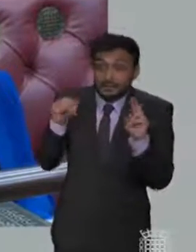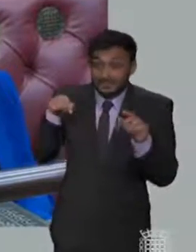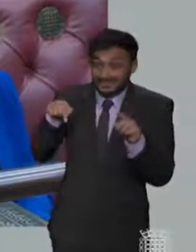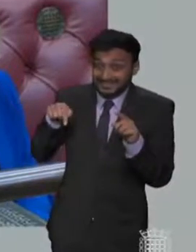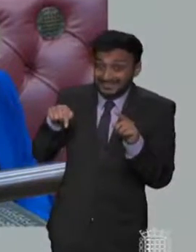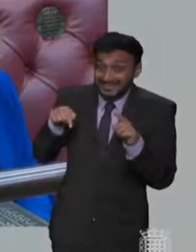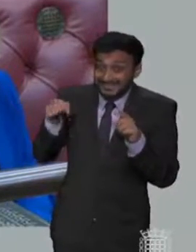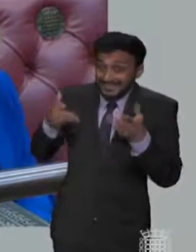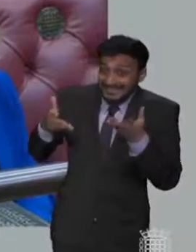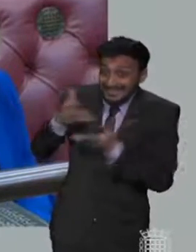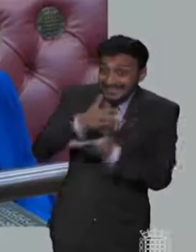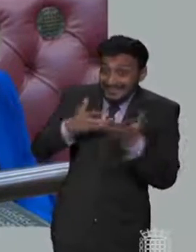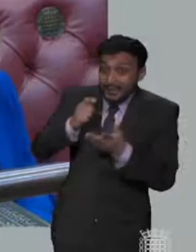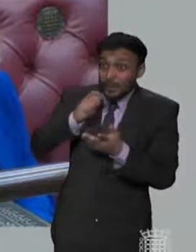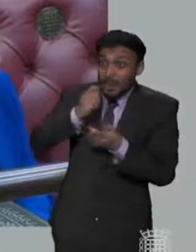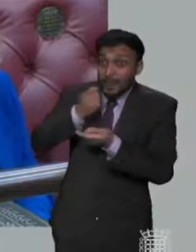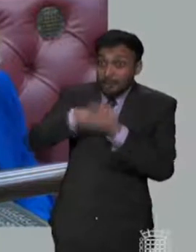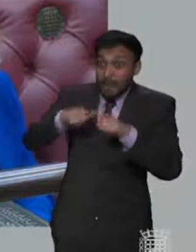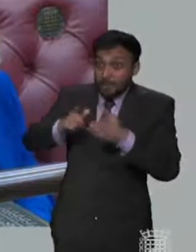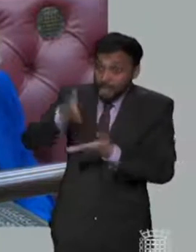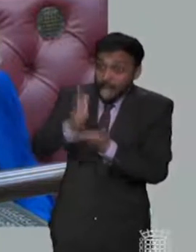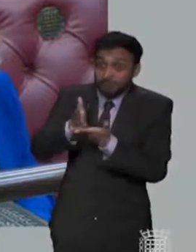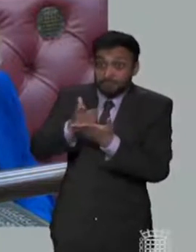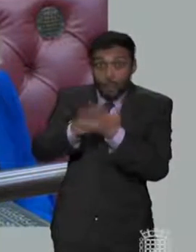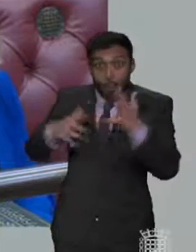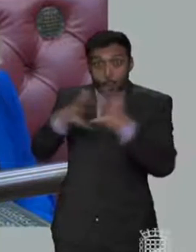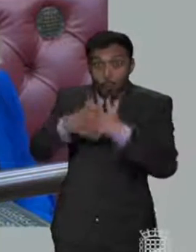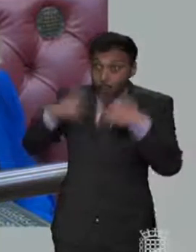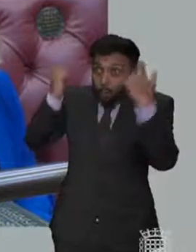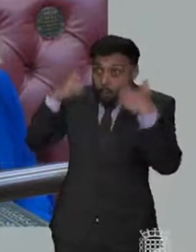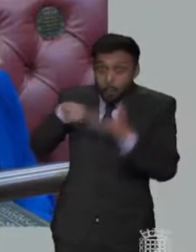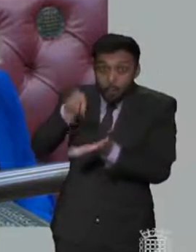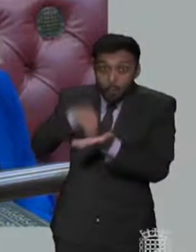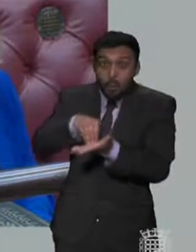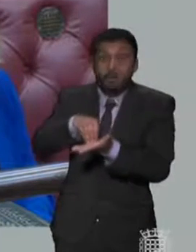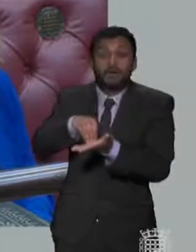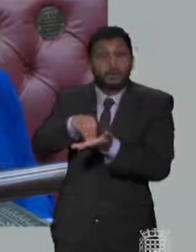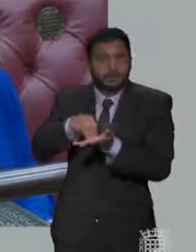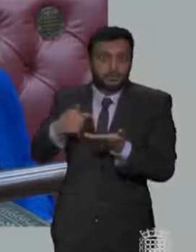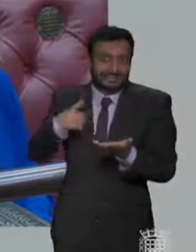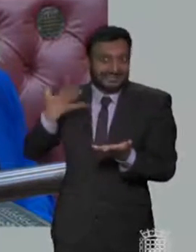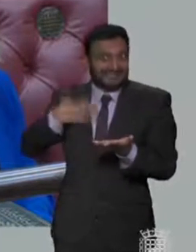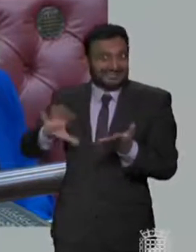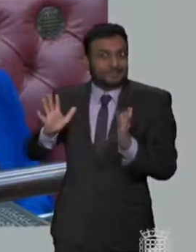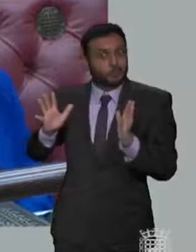and we must not let them down attendees eagerly watch the bill's third reading and the messages